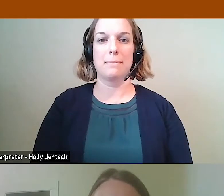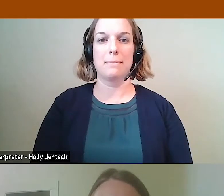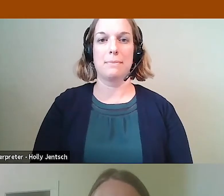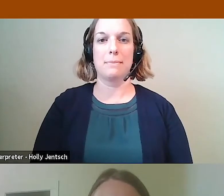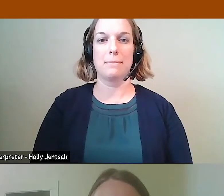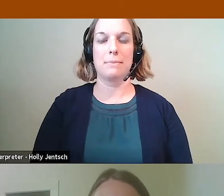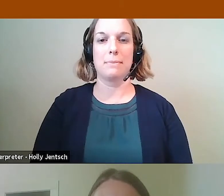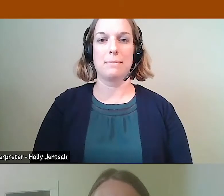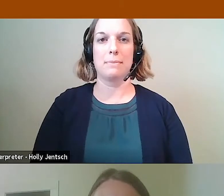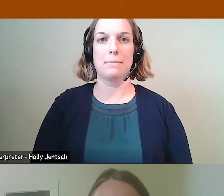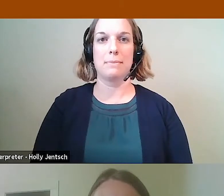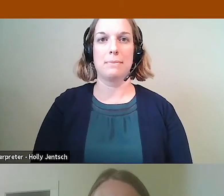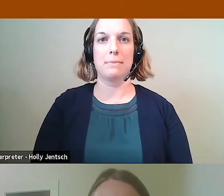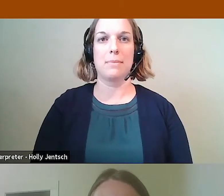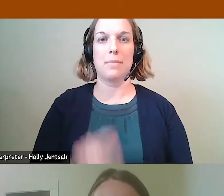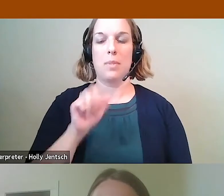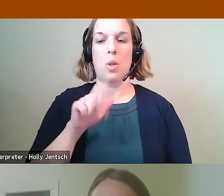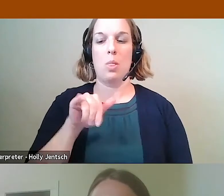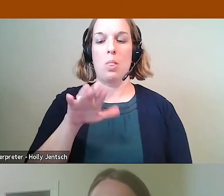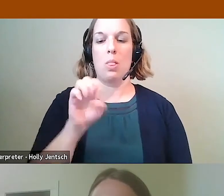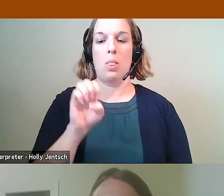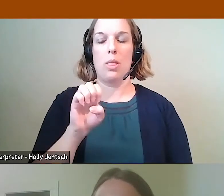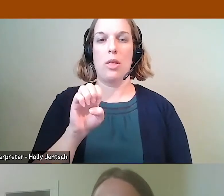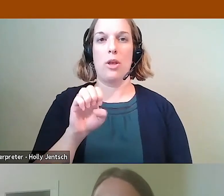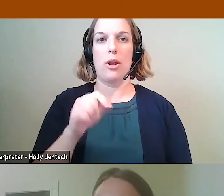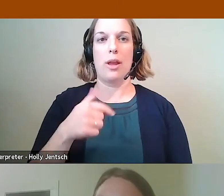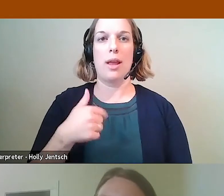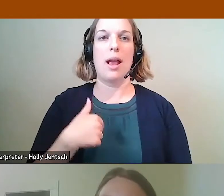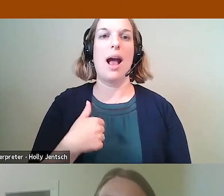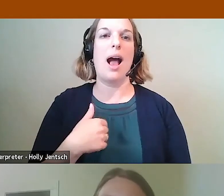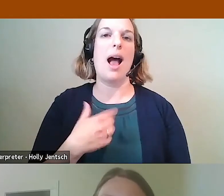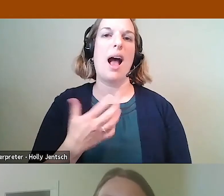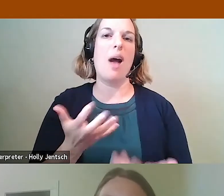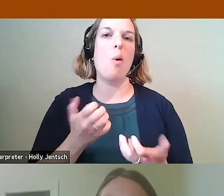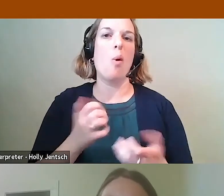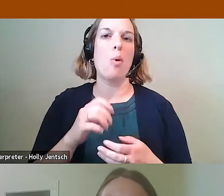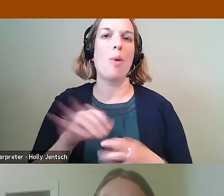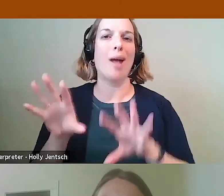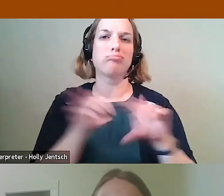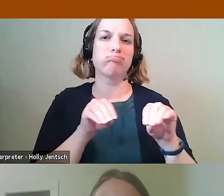I'm requesting cameras to stay off just so we can keep